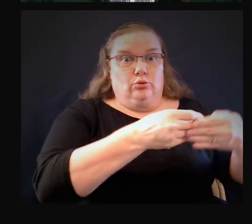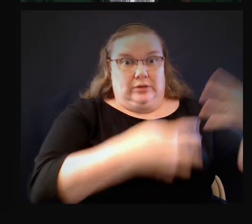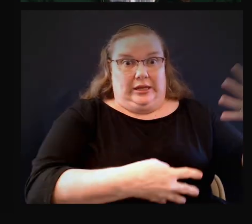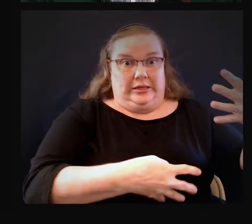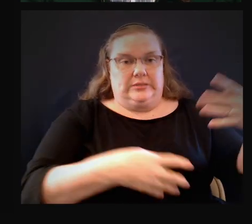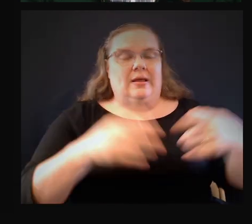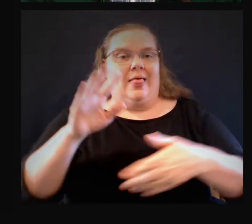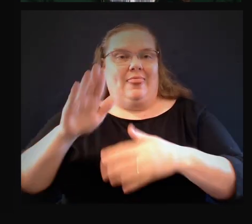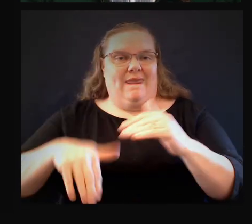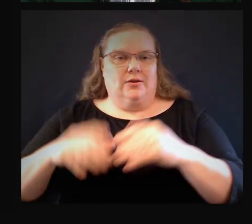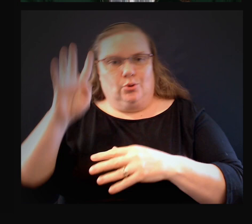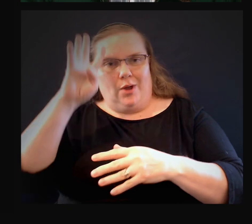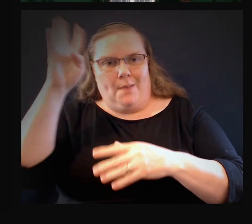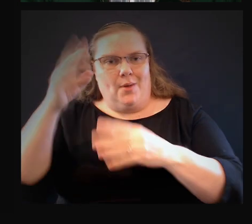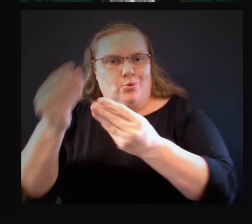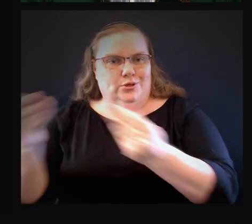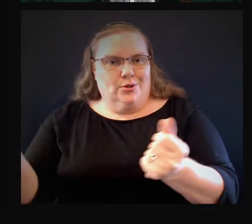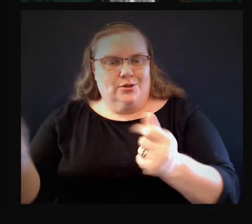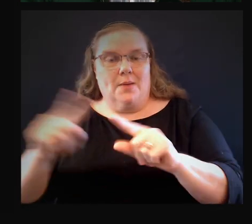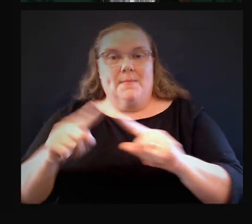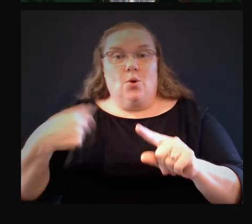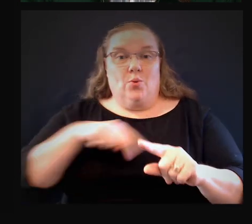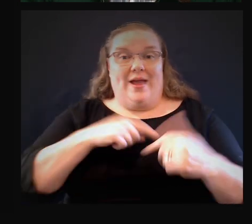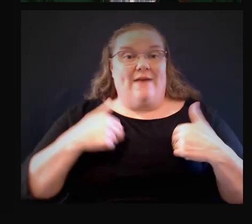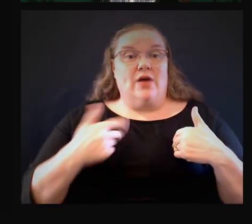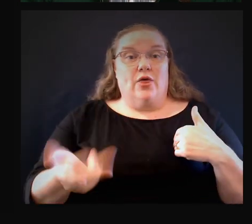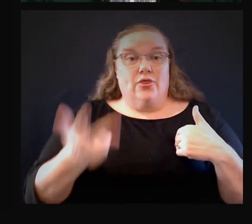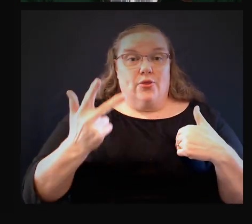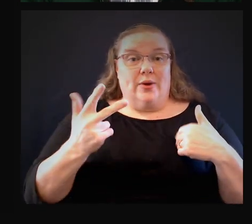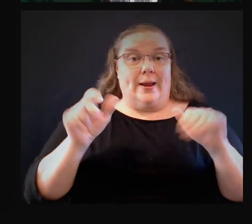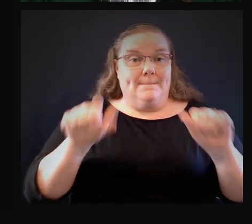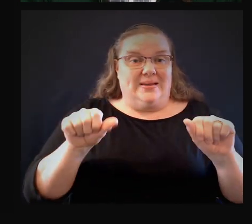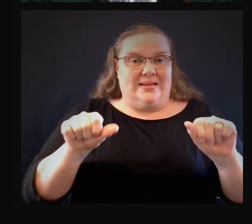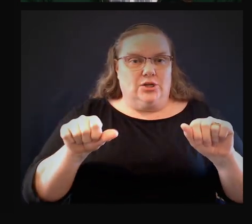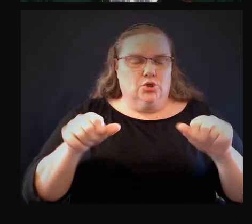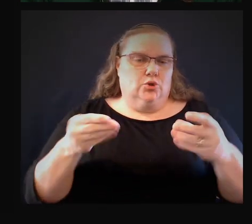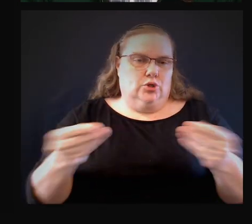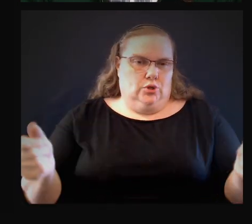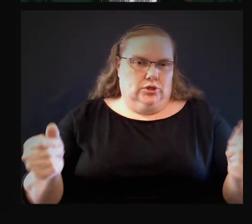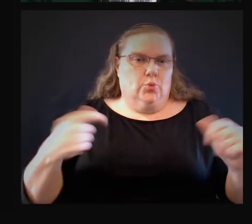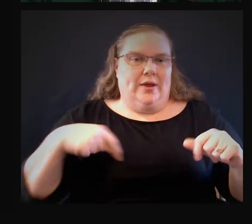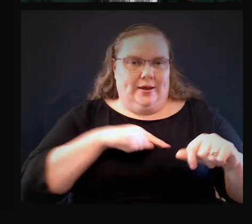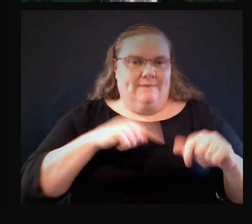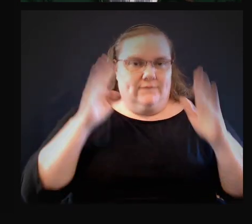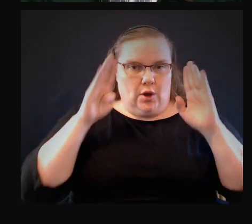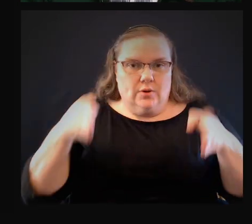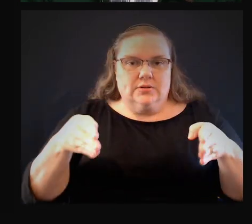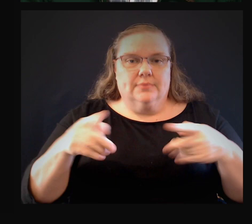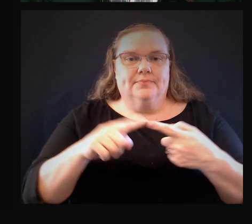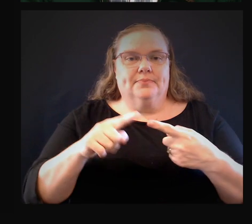that we had three potential solutions we could focus on, code improvements, narrative, for example,